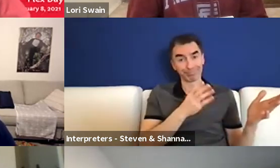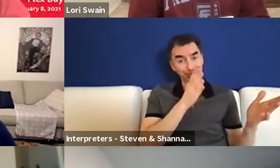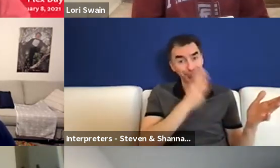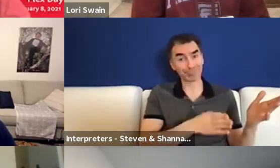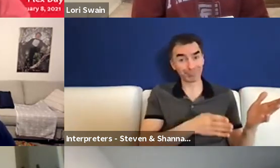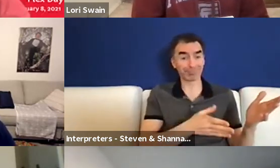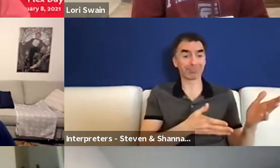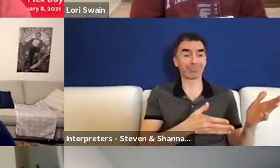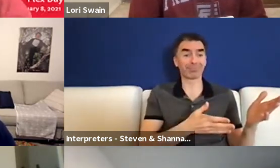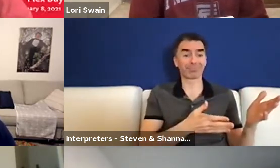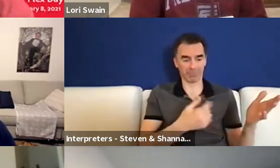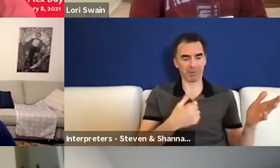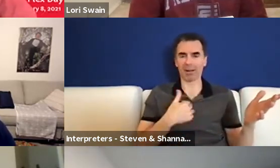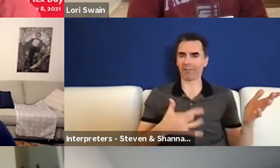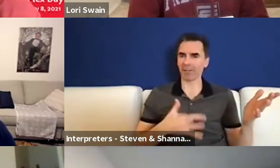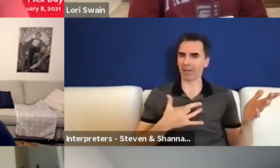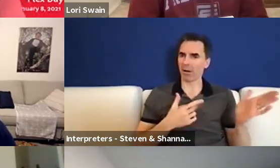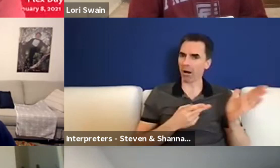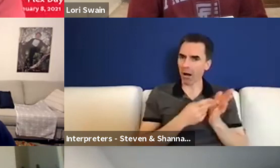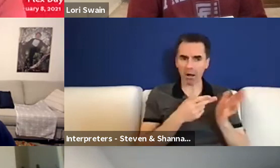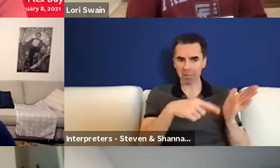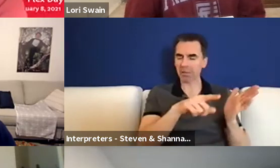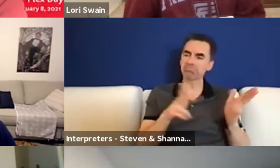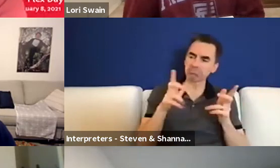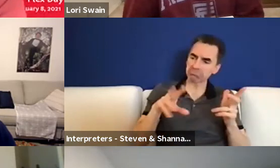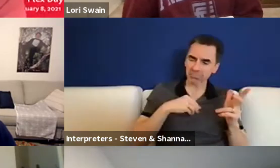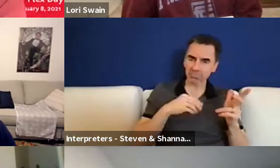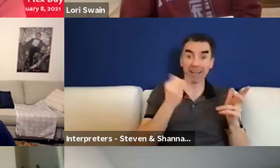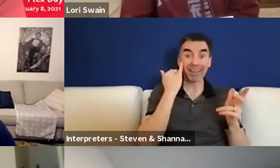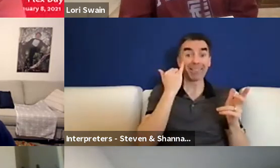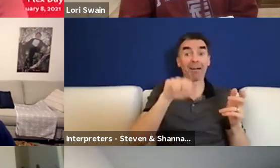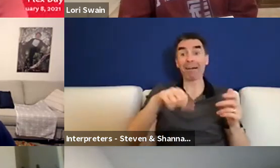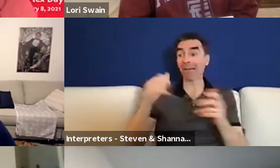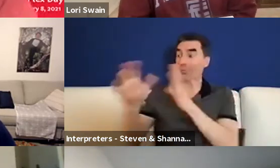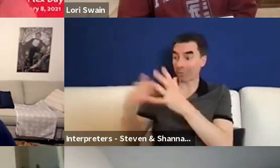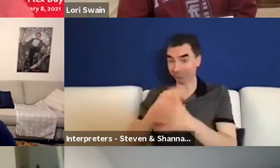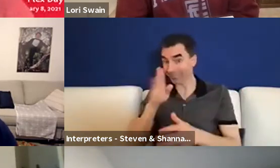them and tell them my opinion, and we can talk about it. And I can say, but this is this is what the students perspective is. And